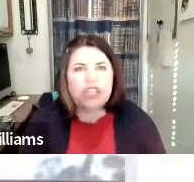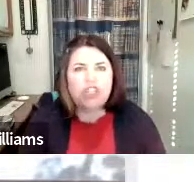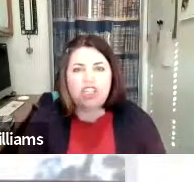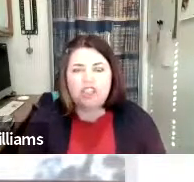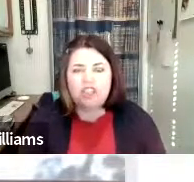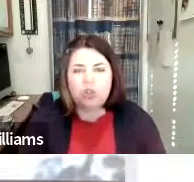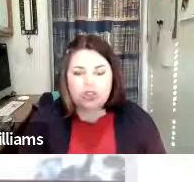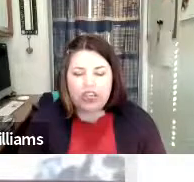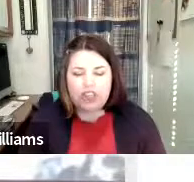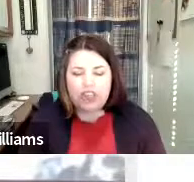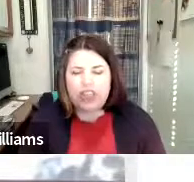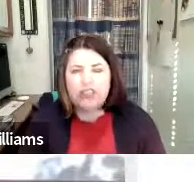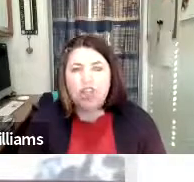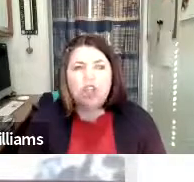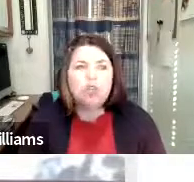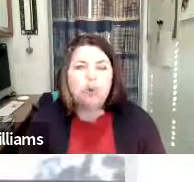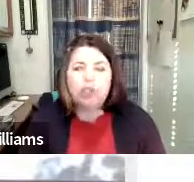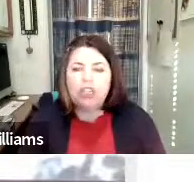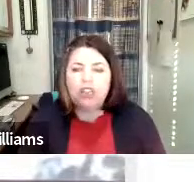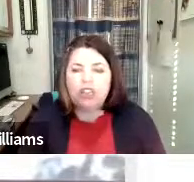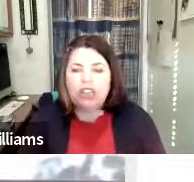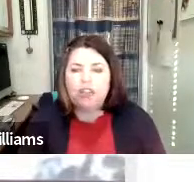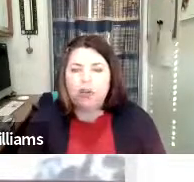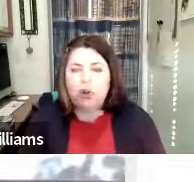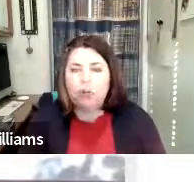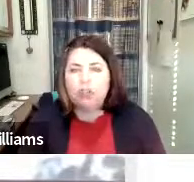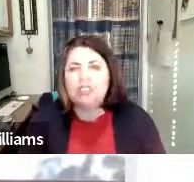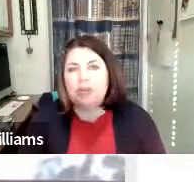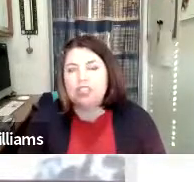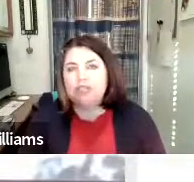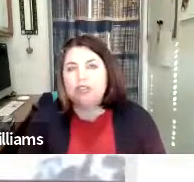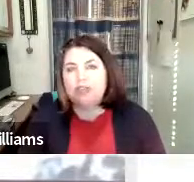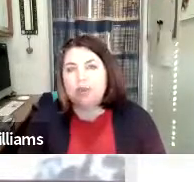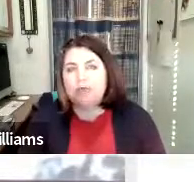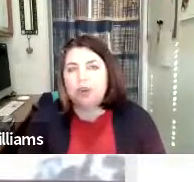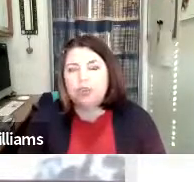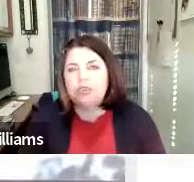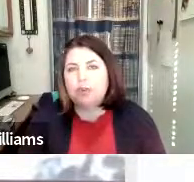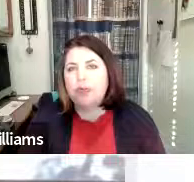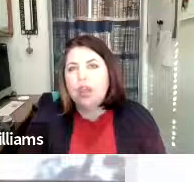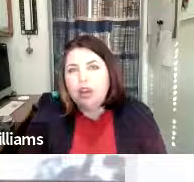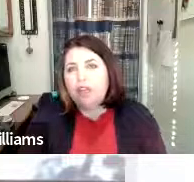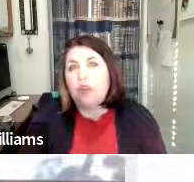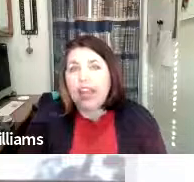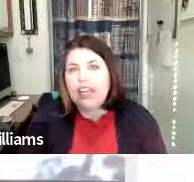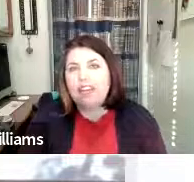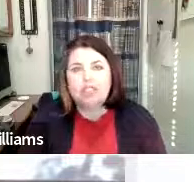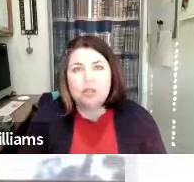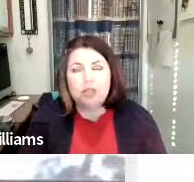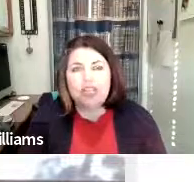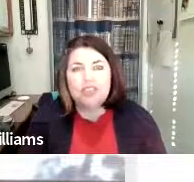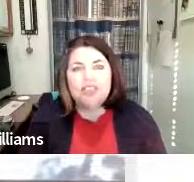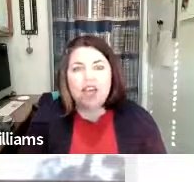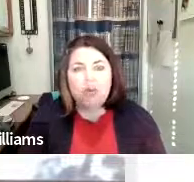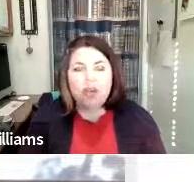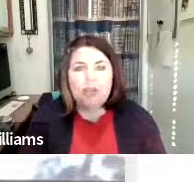questions, those kinds of things. So we're really looking for participation for from folks from a variety of disciplines, we want